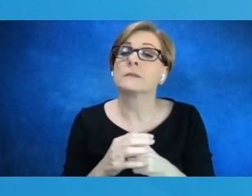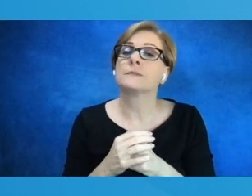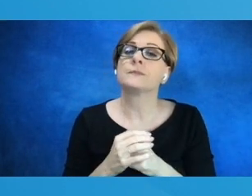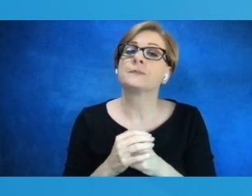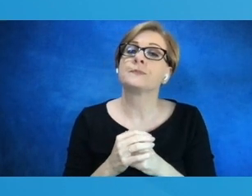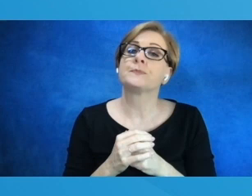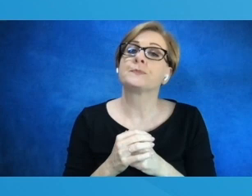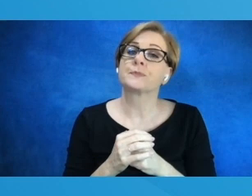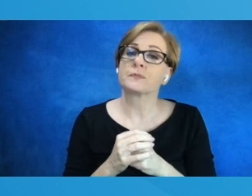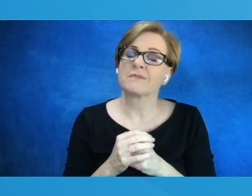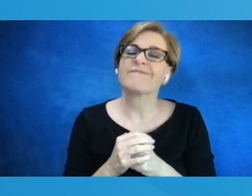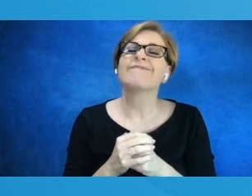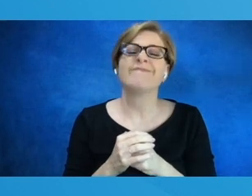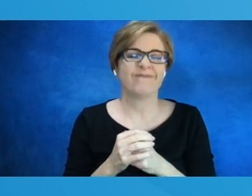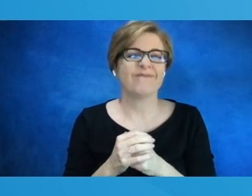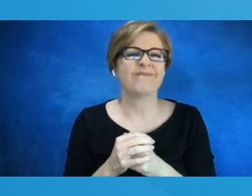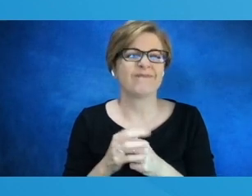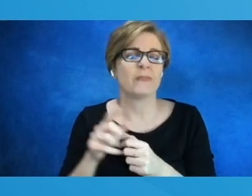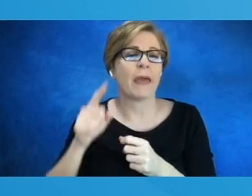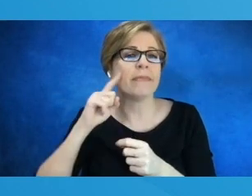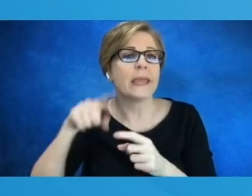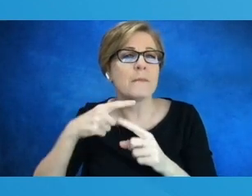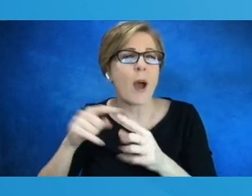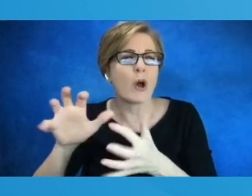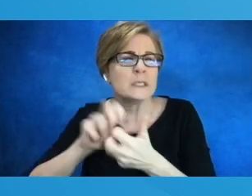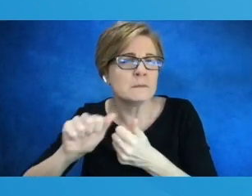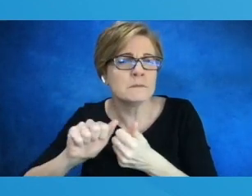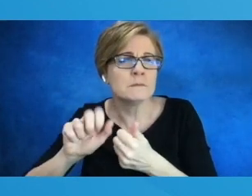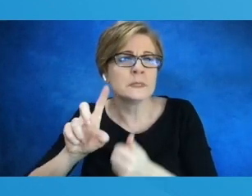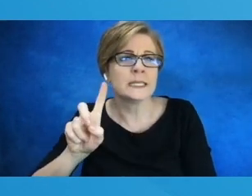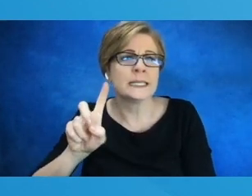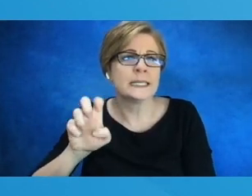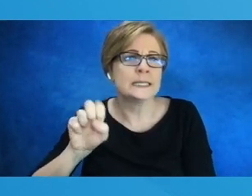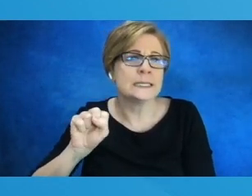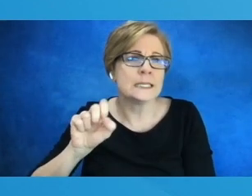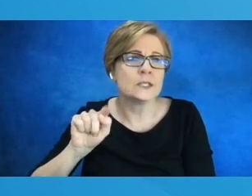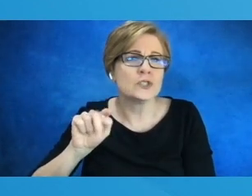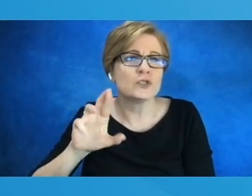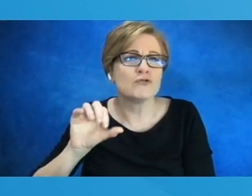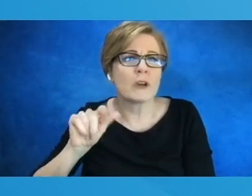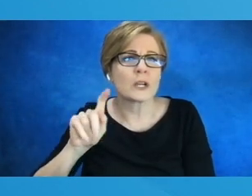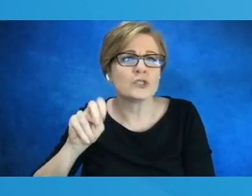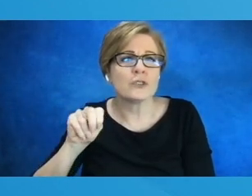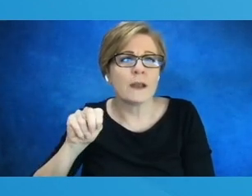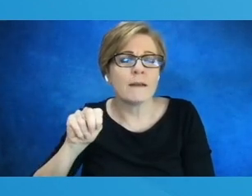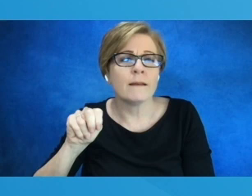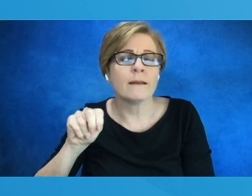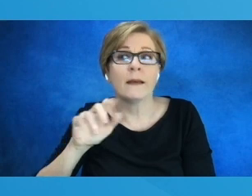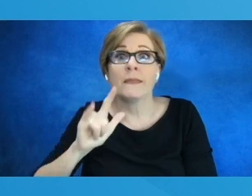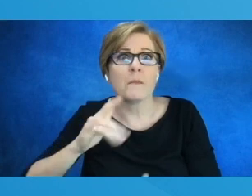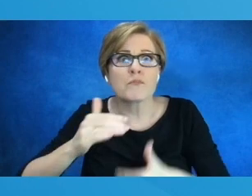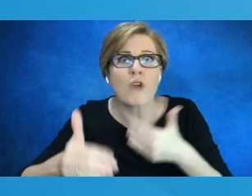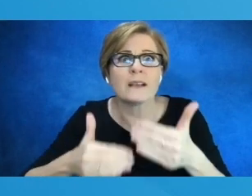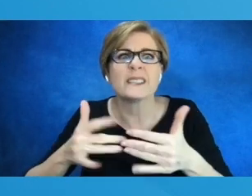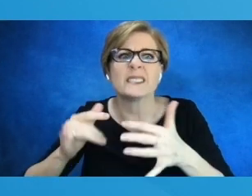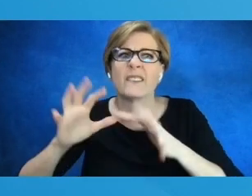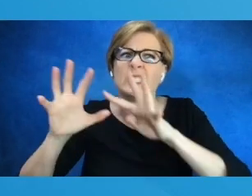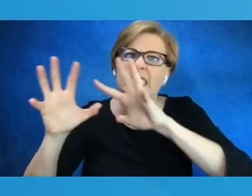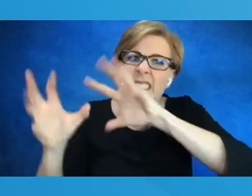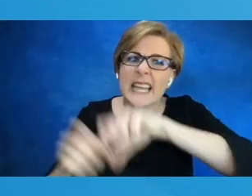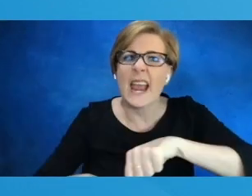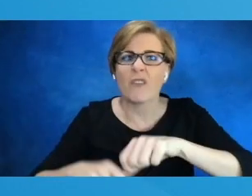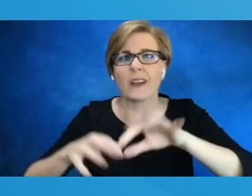of distraction and kind of thinking about the process of kind of ripping and tearing.